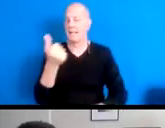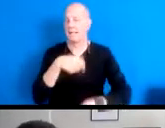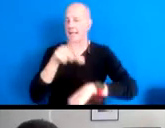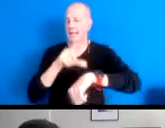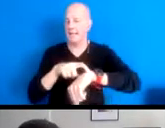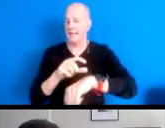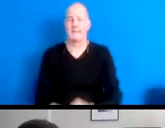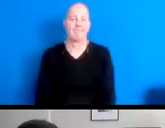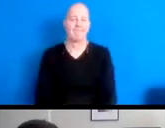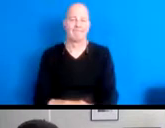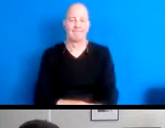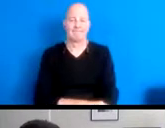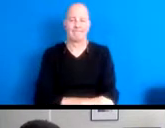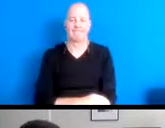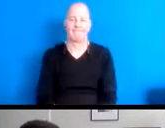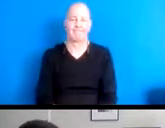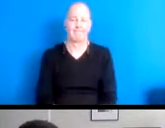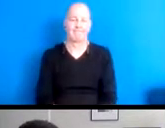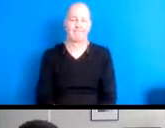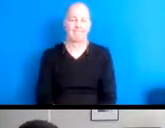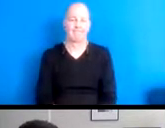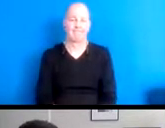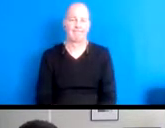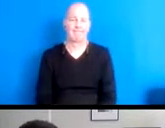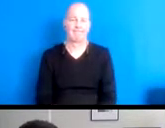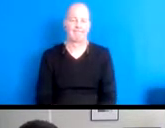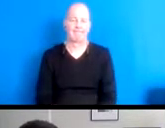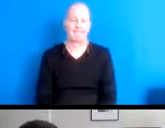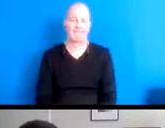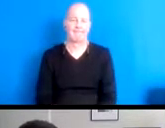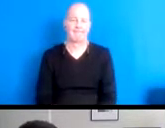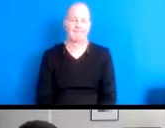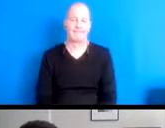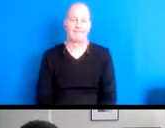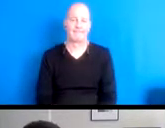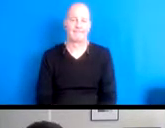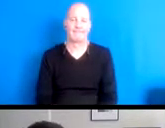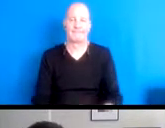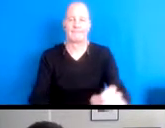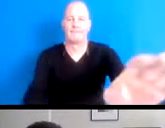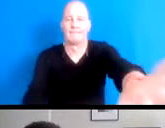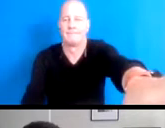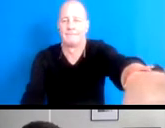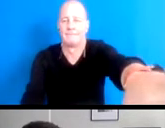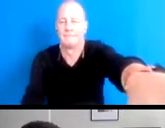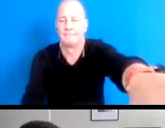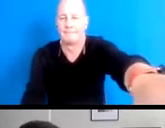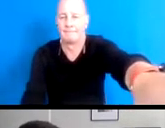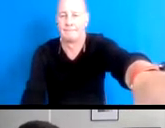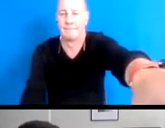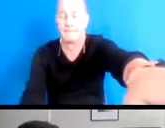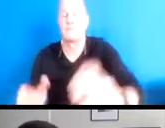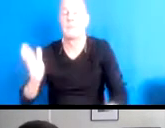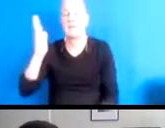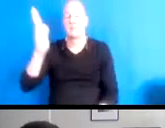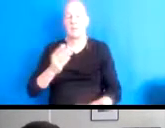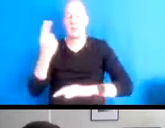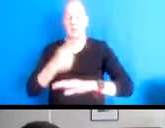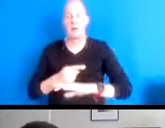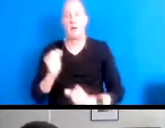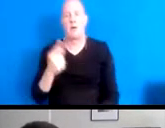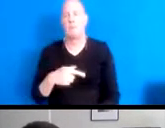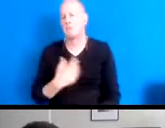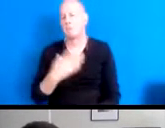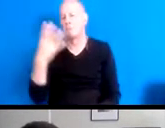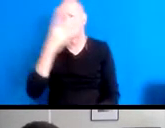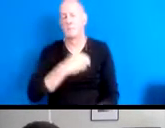15:39:19 So, the folks that we're hearing from today are all beautiful examples of what